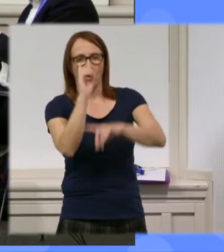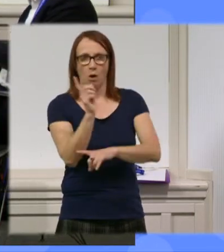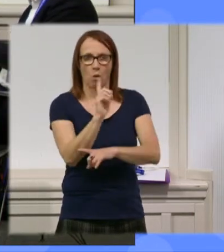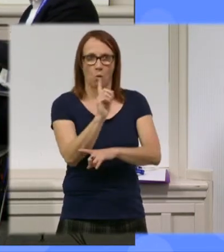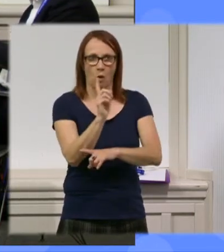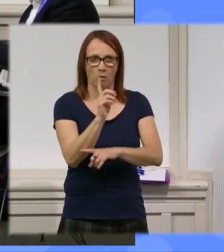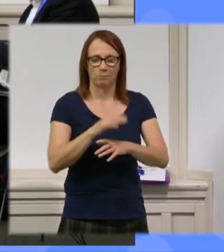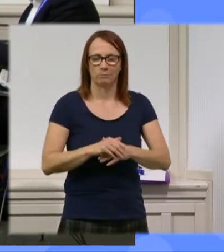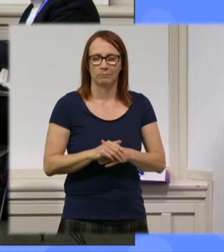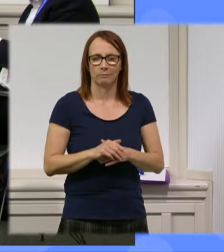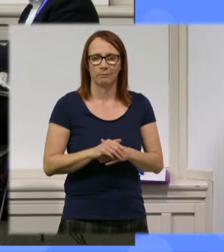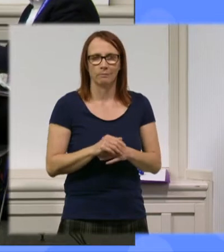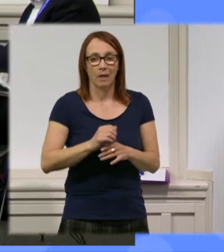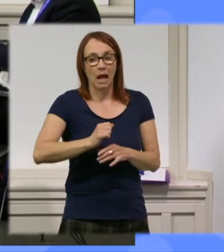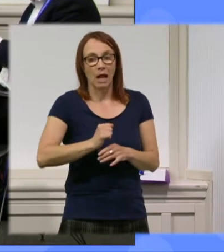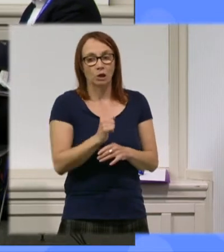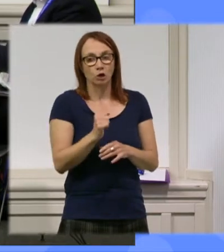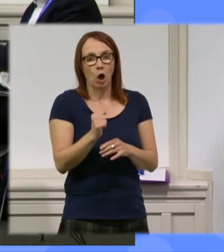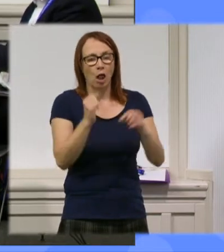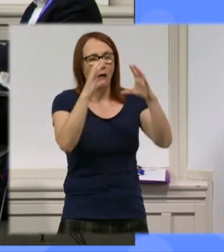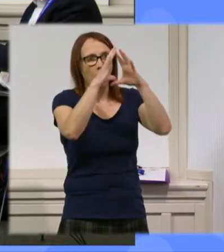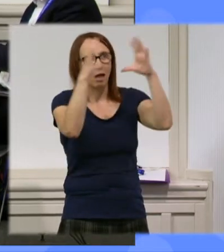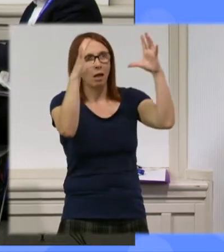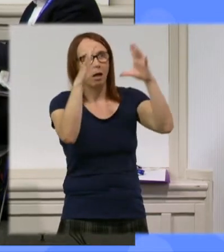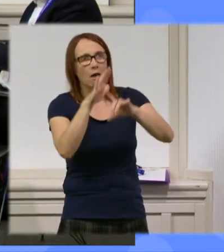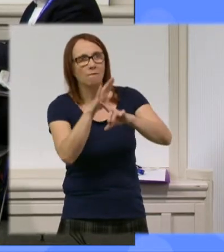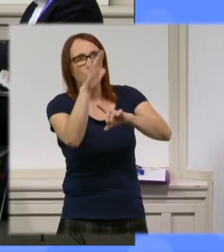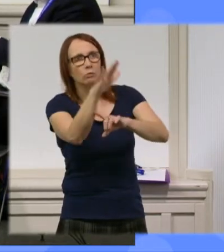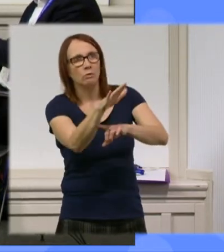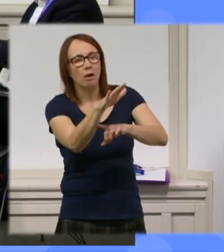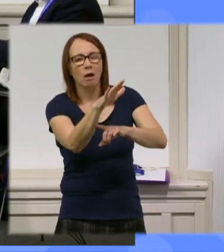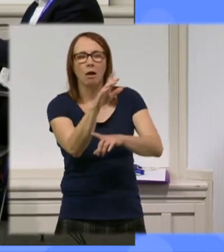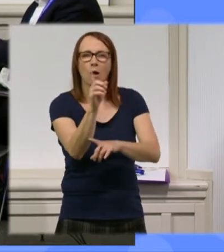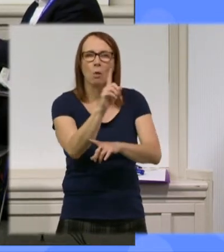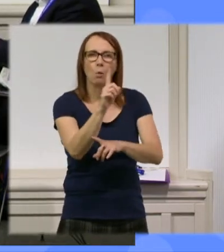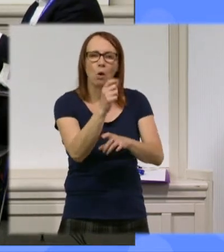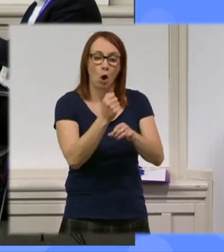see Scotland and the future of Scotland after the general election and in the